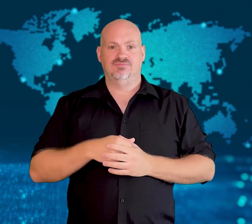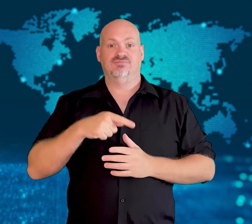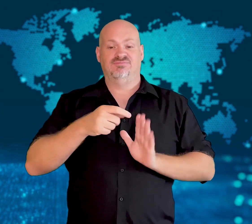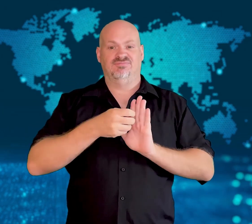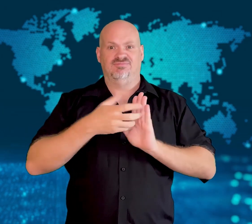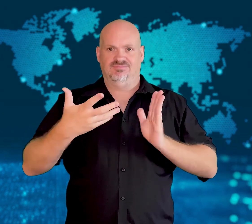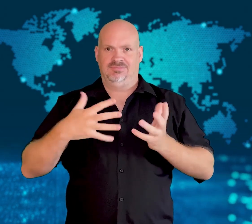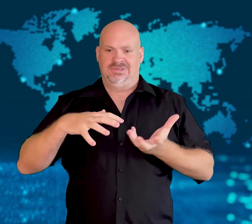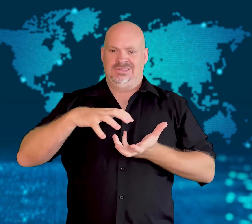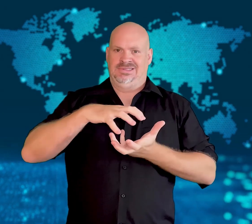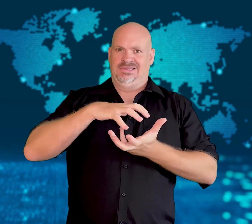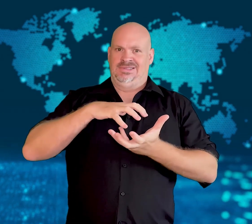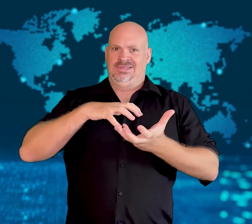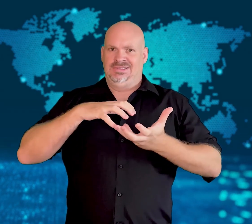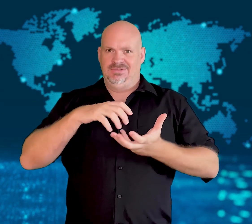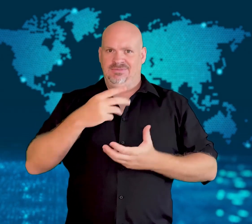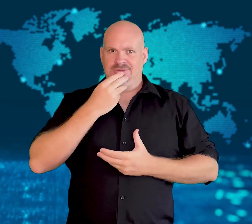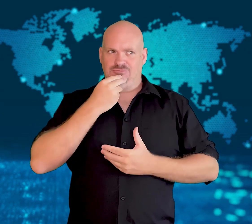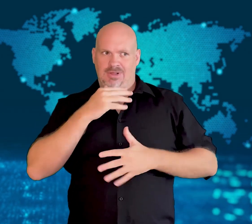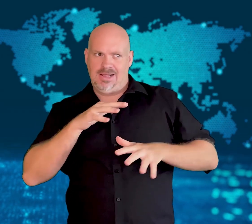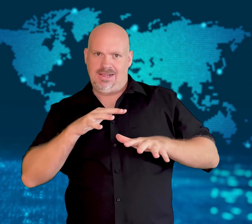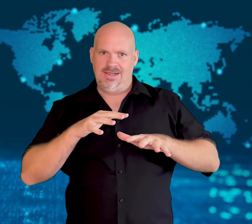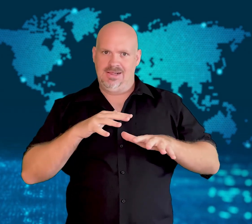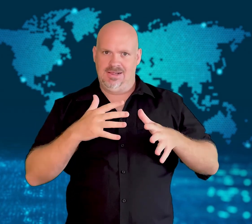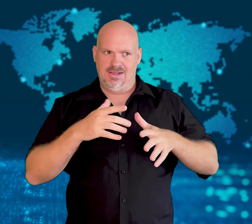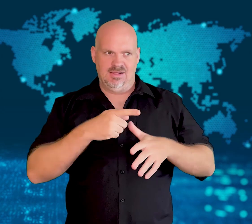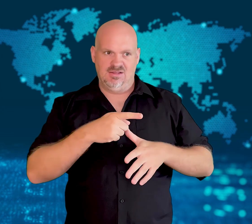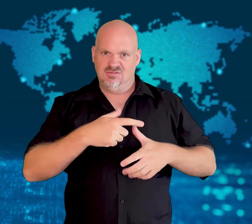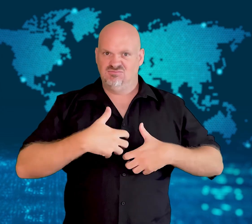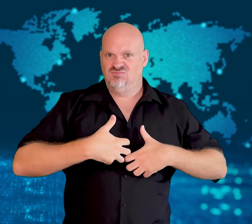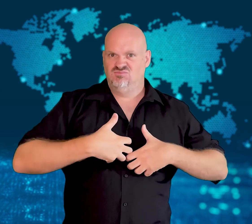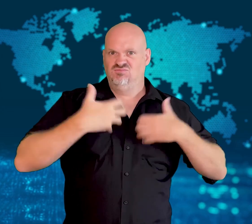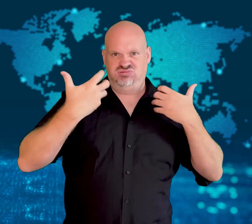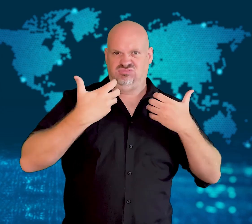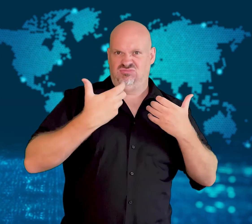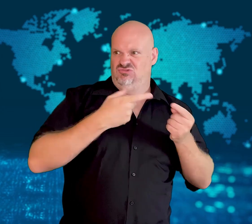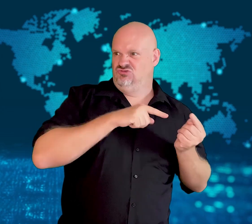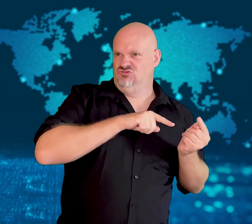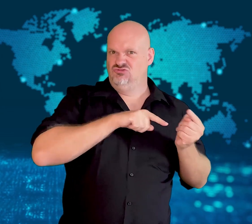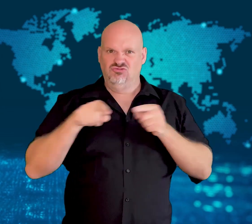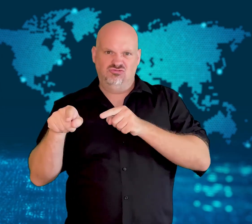would retaliate for the arrest of their leader.